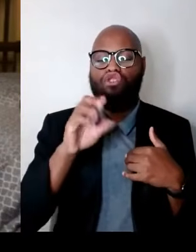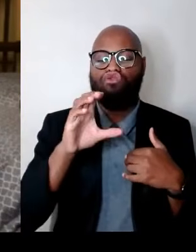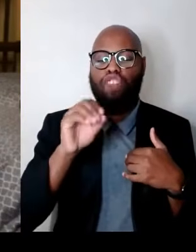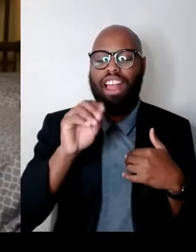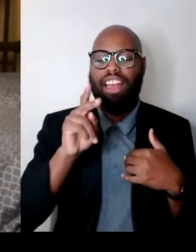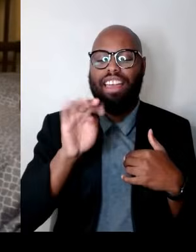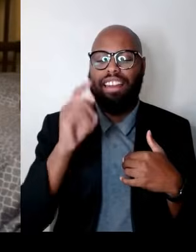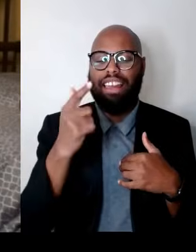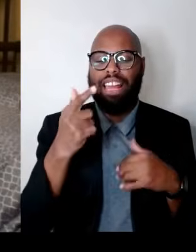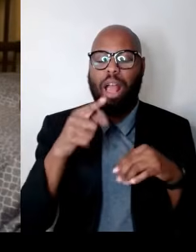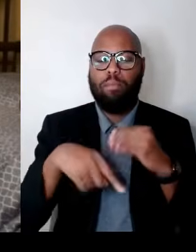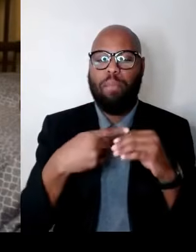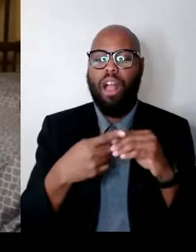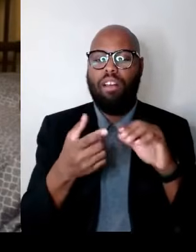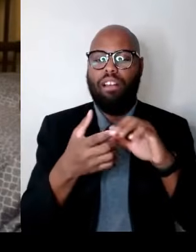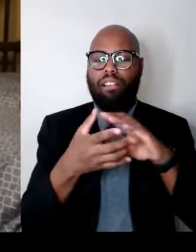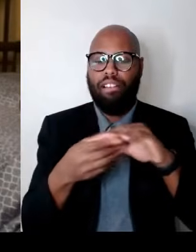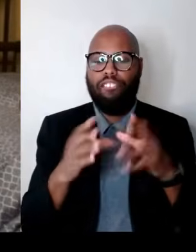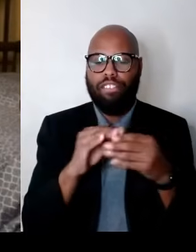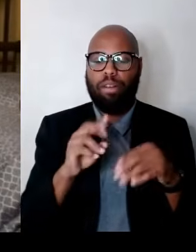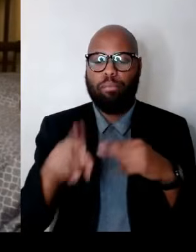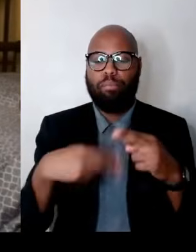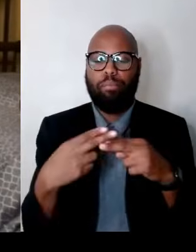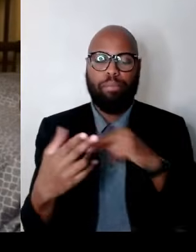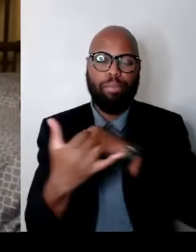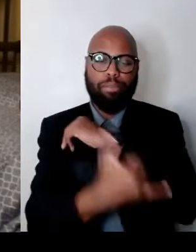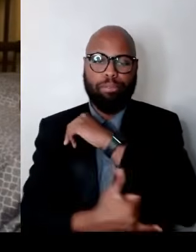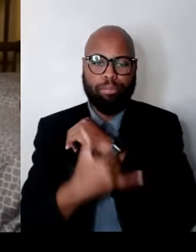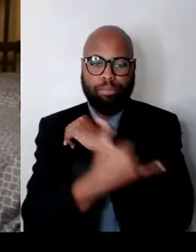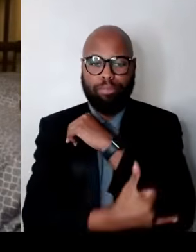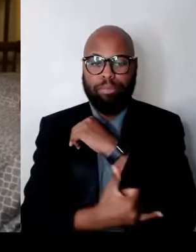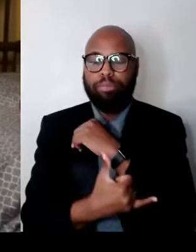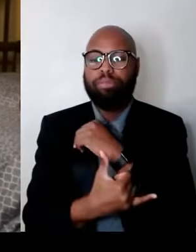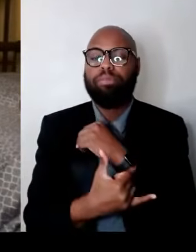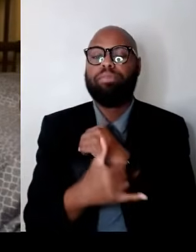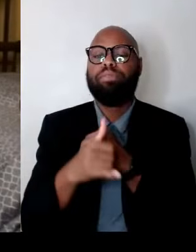the United States nation, I'll say.